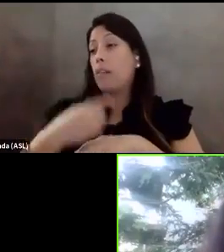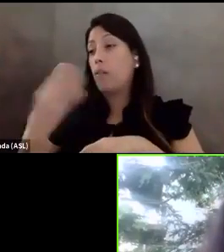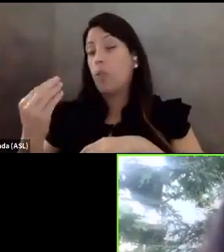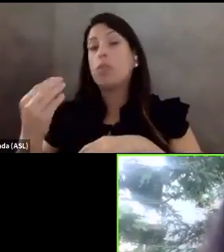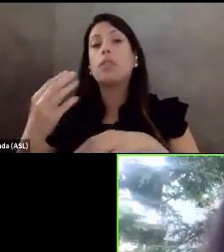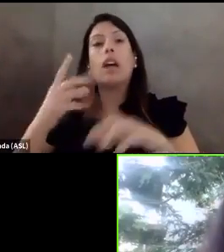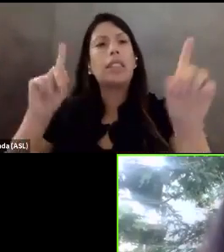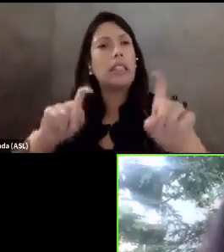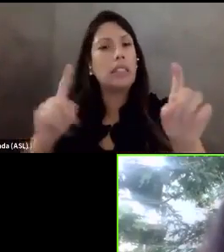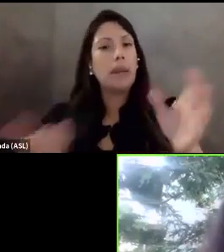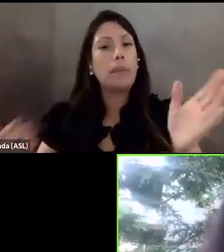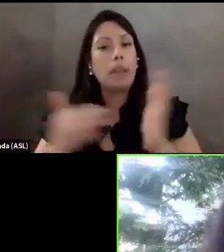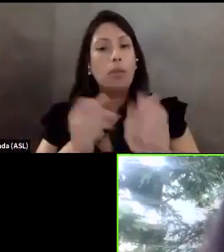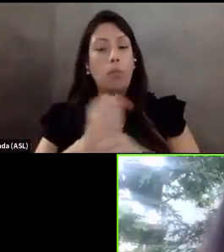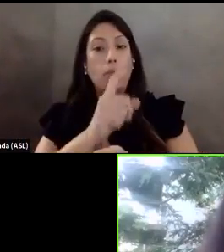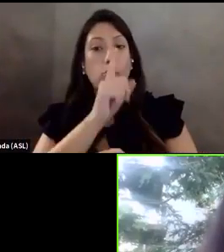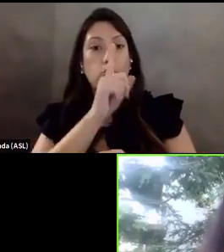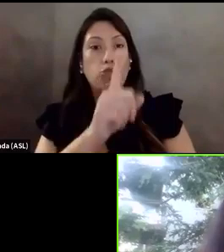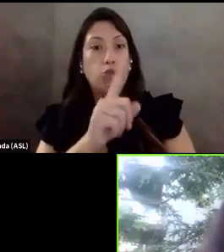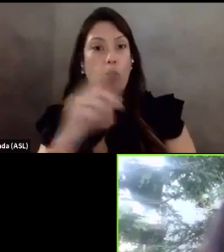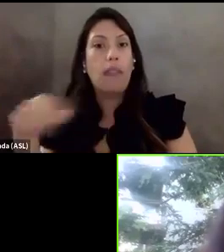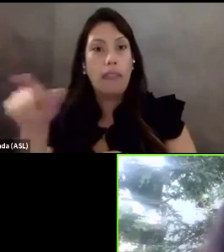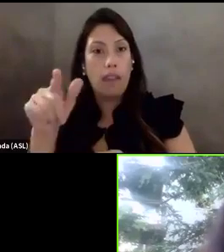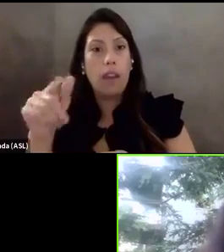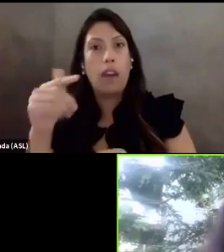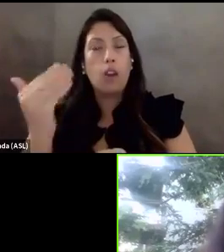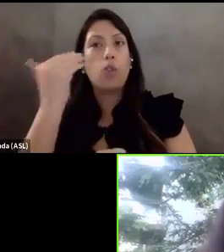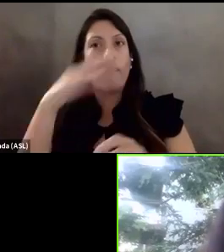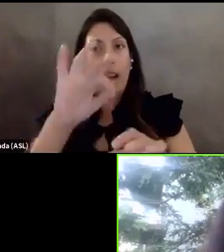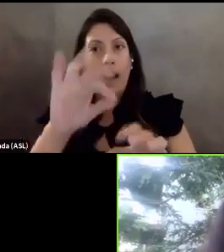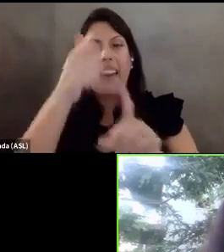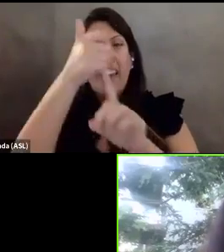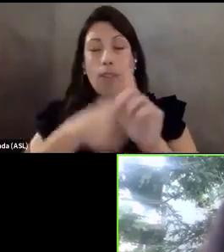ensure that they found every single person who has a case and got them isolated and